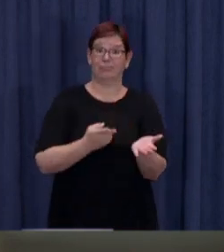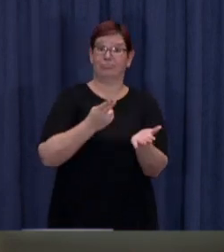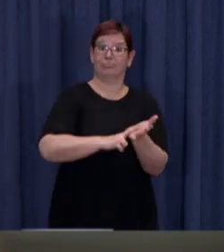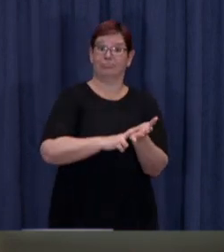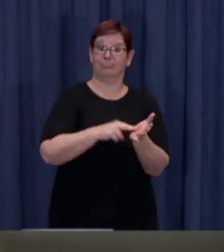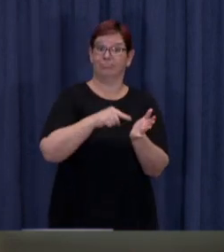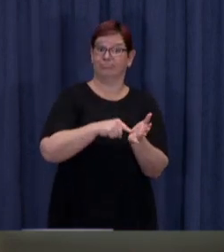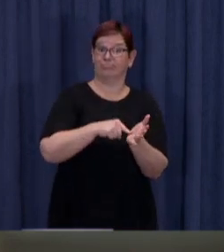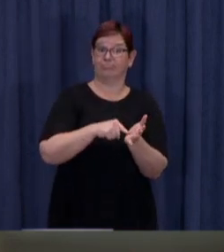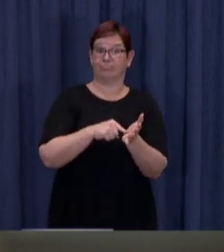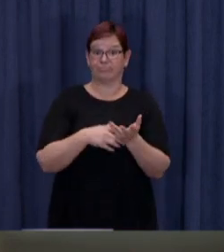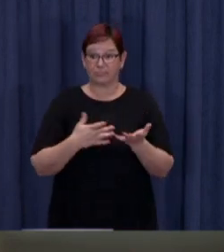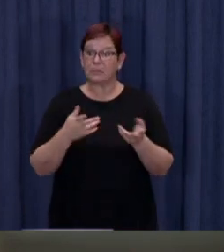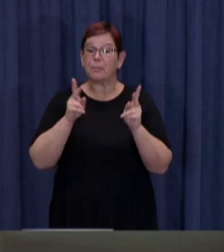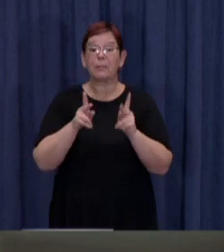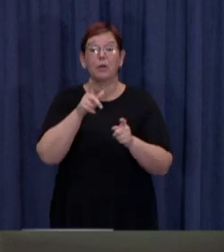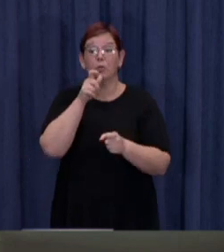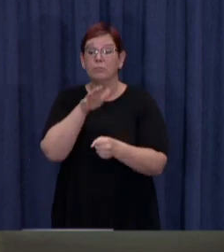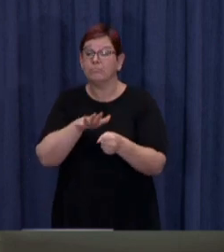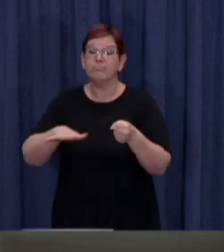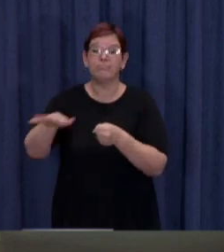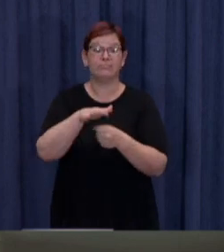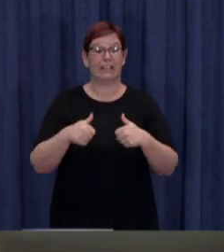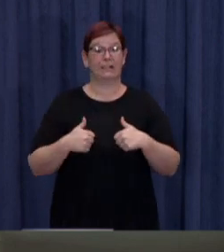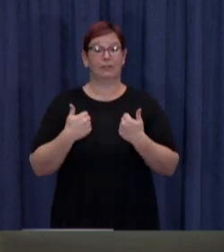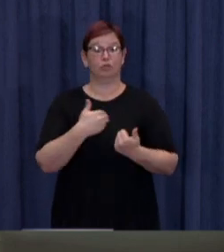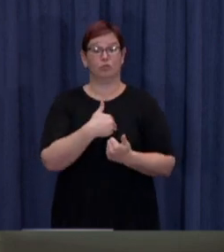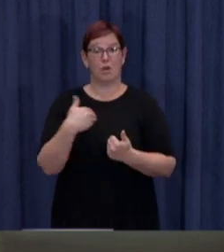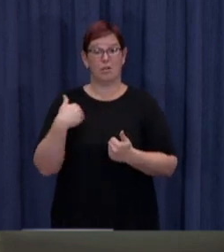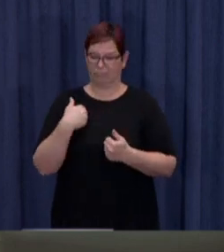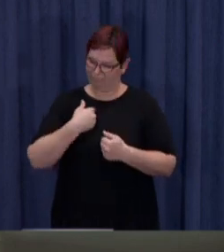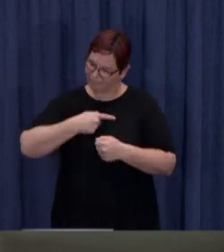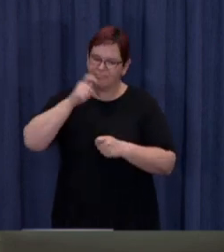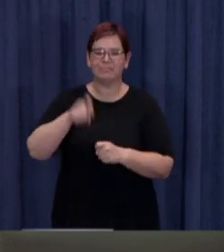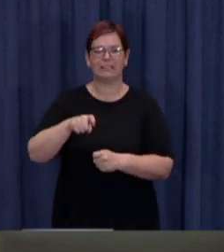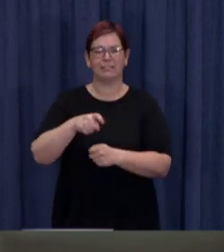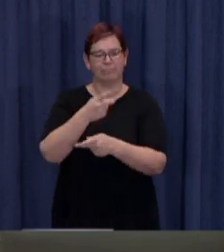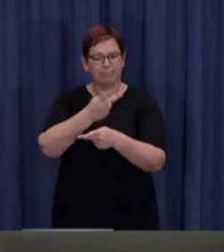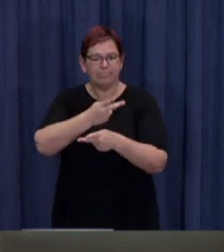precaution in protecting yourselves and protecting your fellow citizens stay at